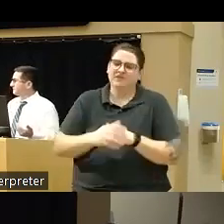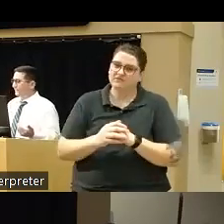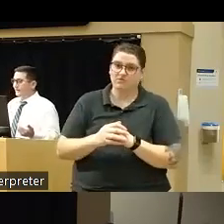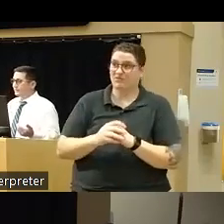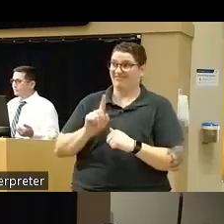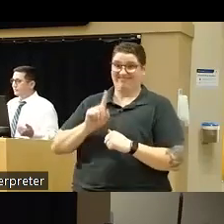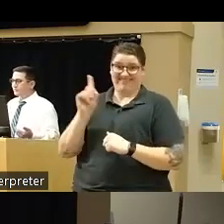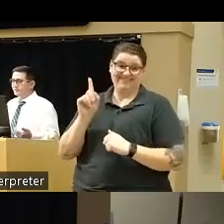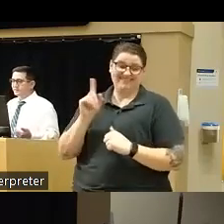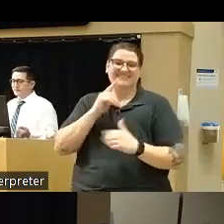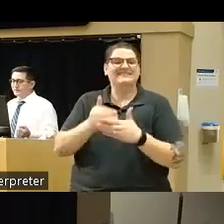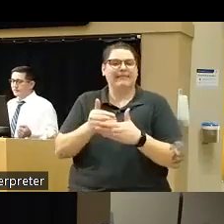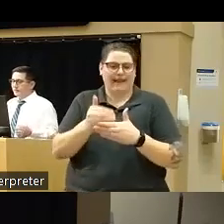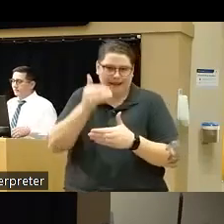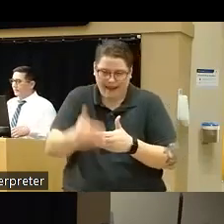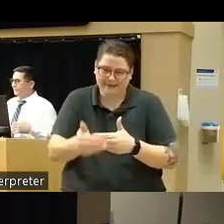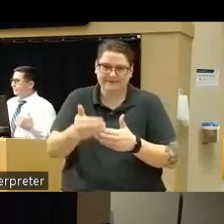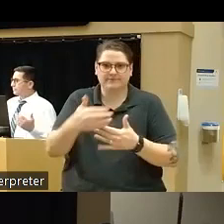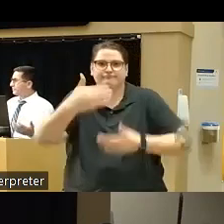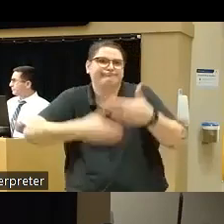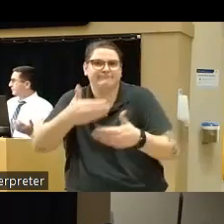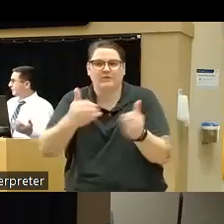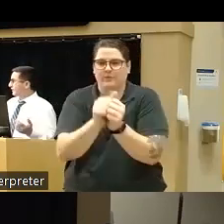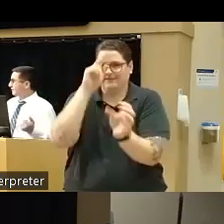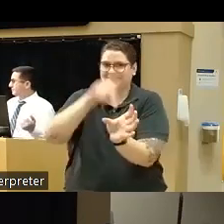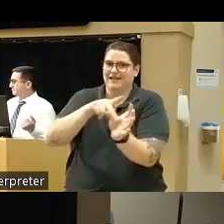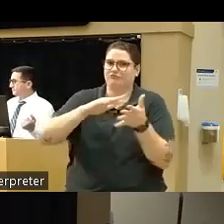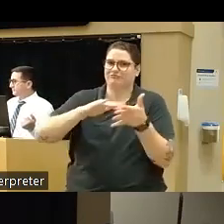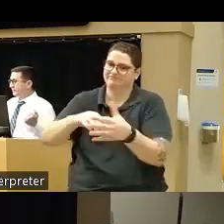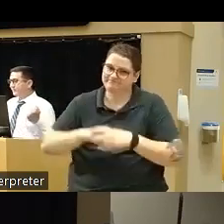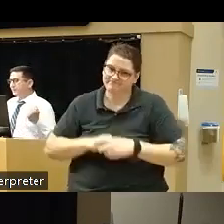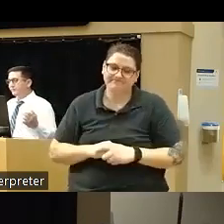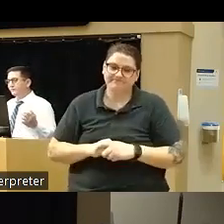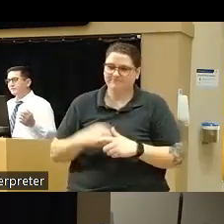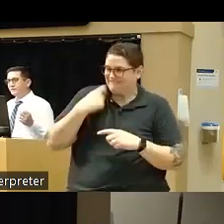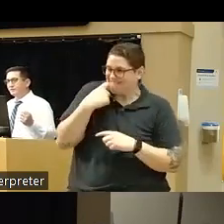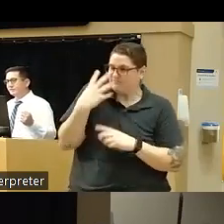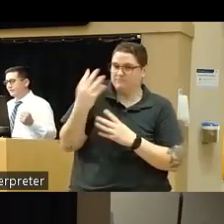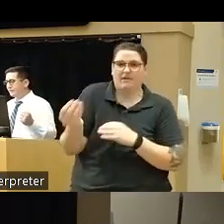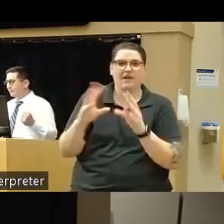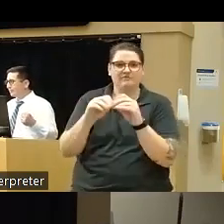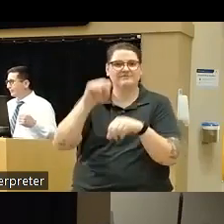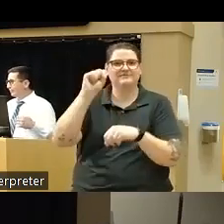for a Psychiatry so I'm really excited about it I just went to a conference in San Diego where